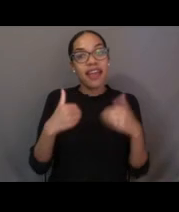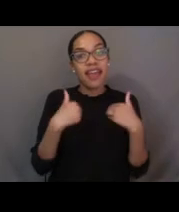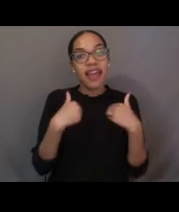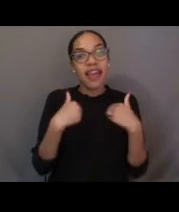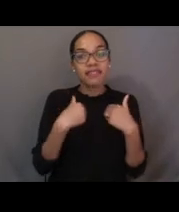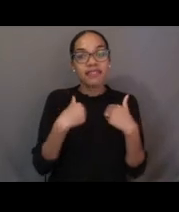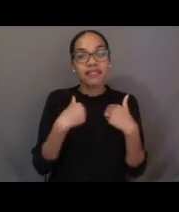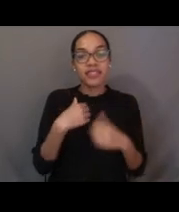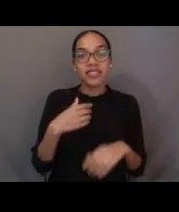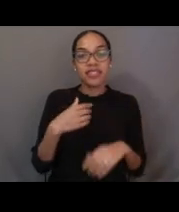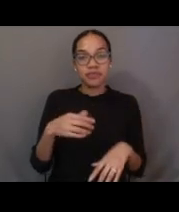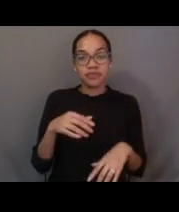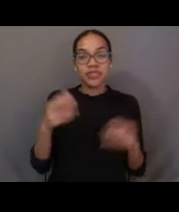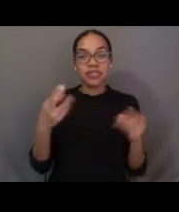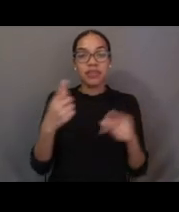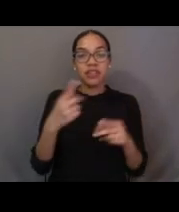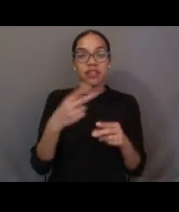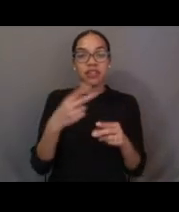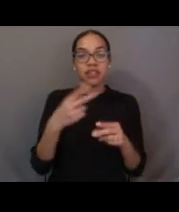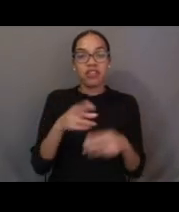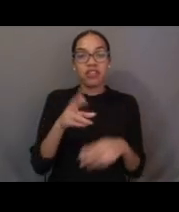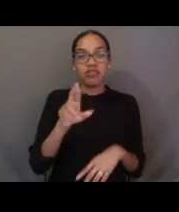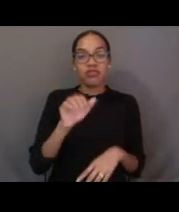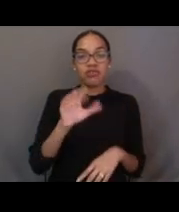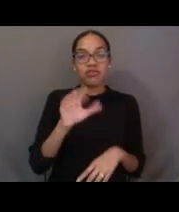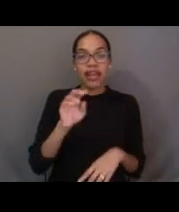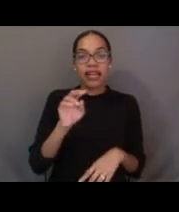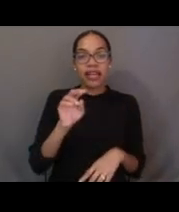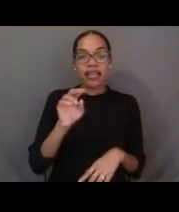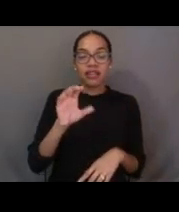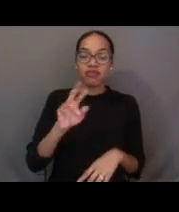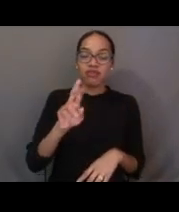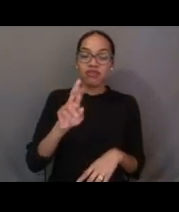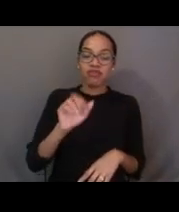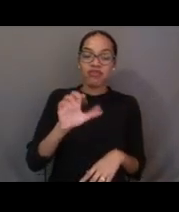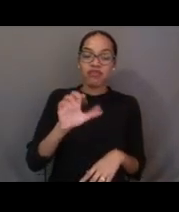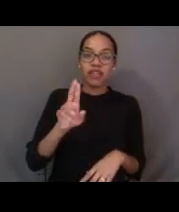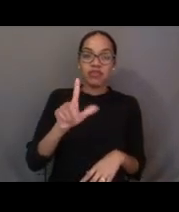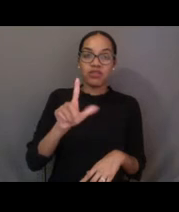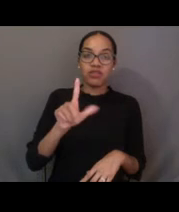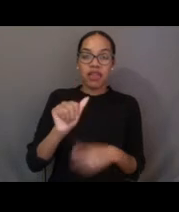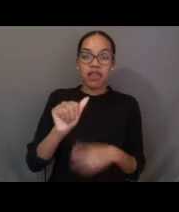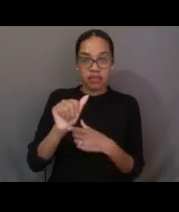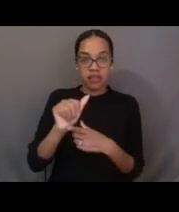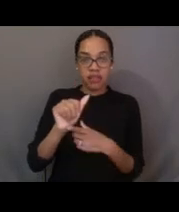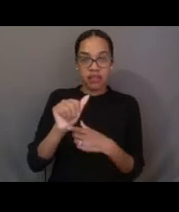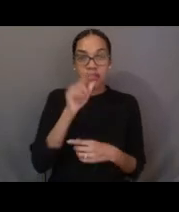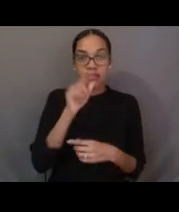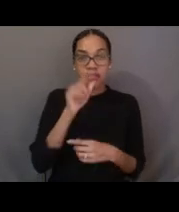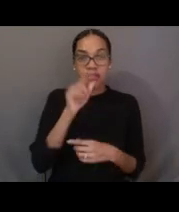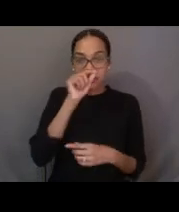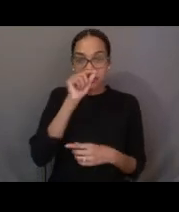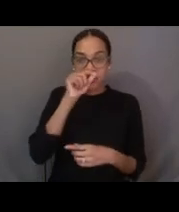and they use that to drill a hole through an oyster shell. It's a really small hole, but it's enough where they can eat the oyster.